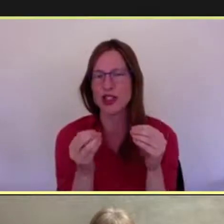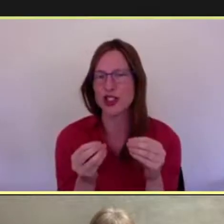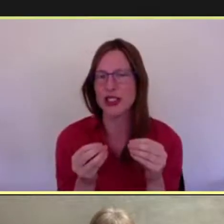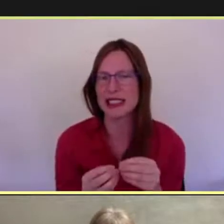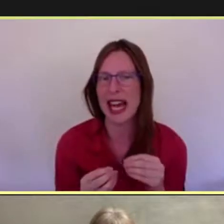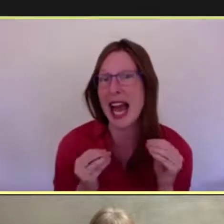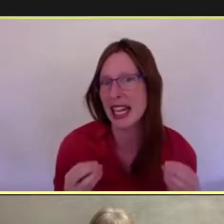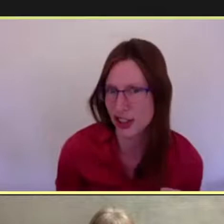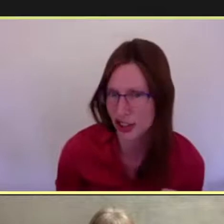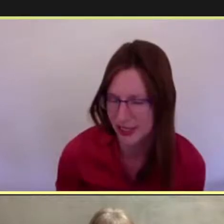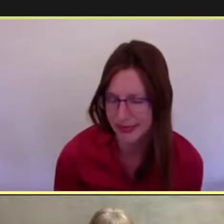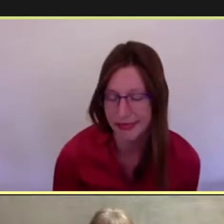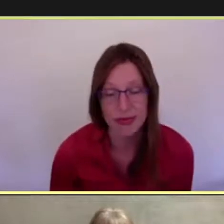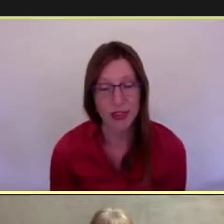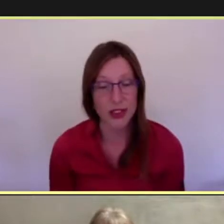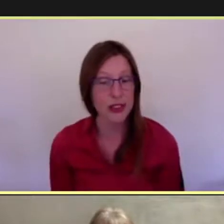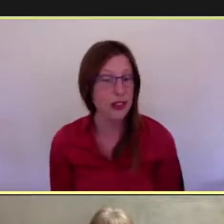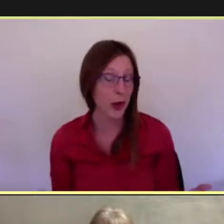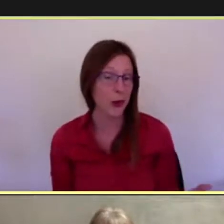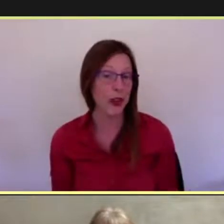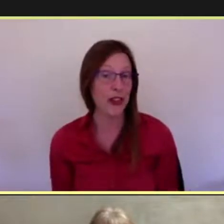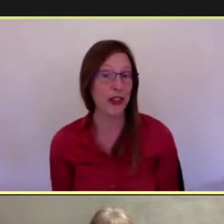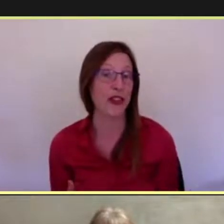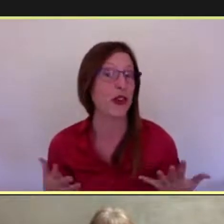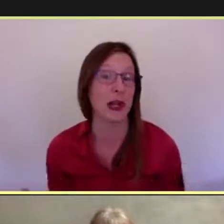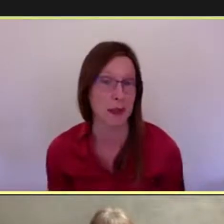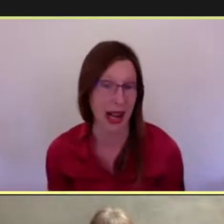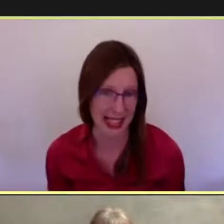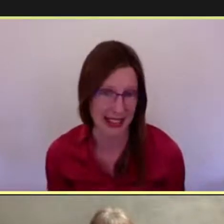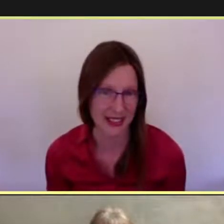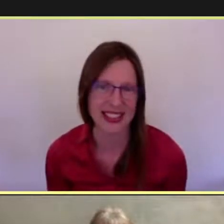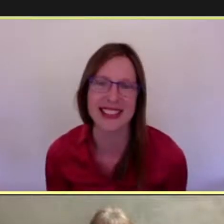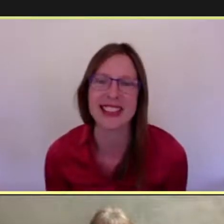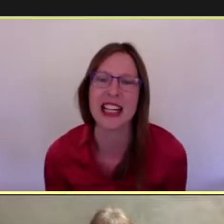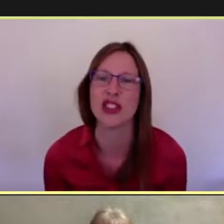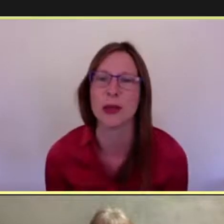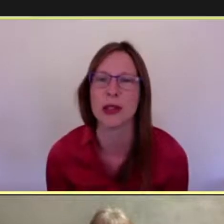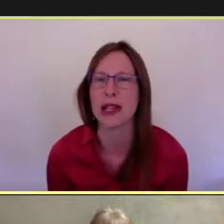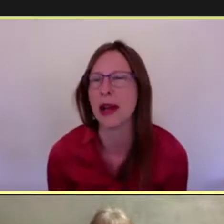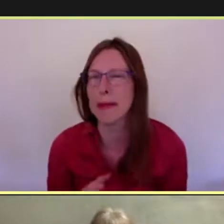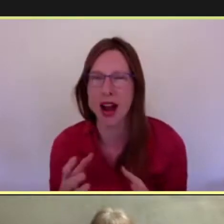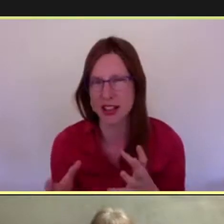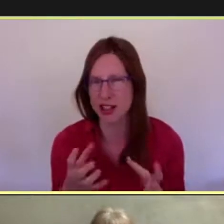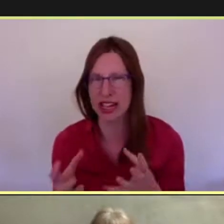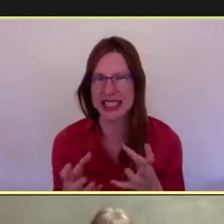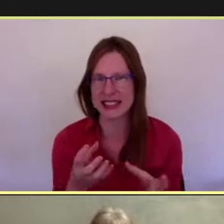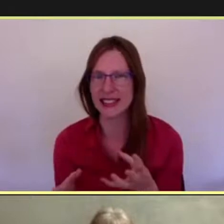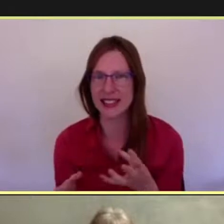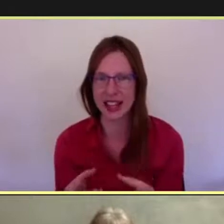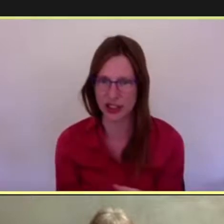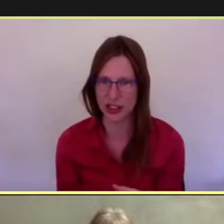The format of this session will be a moderated discussion.